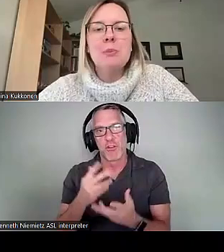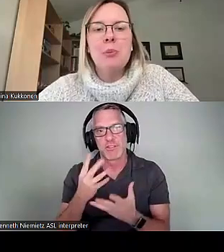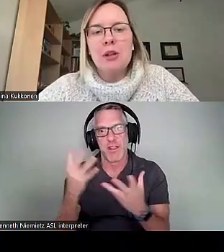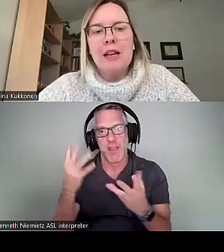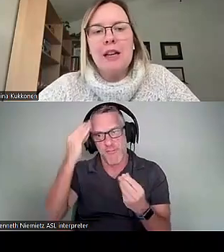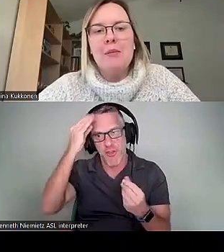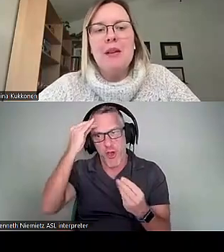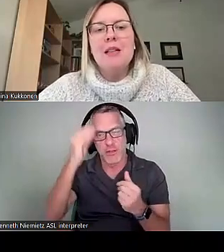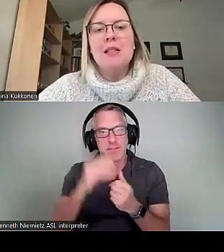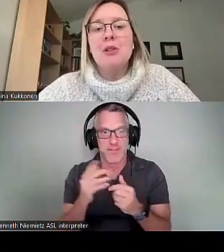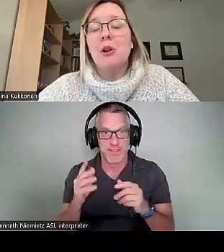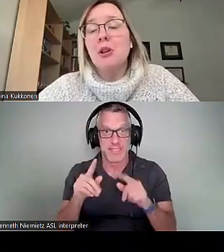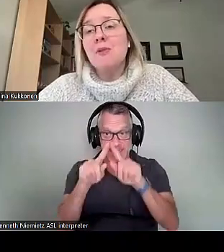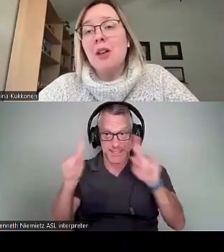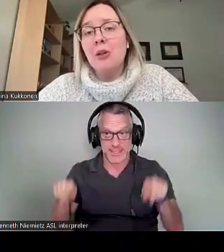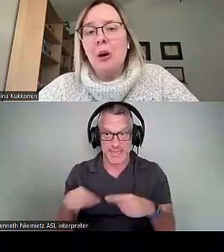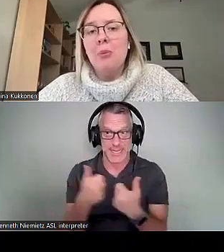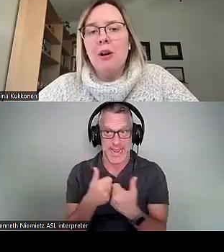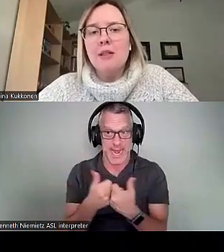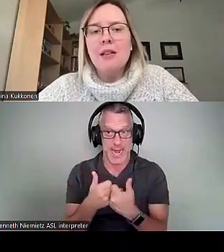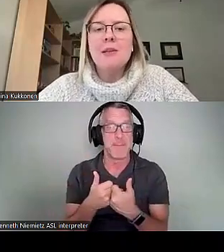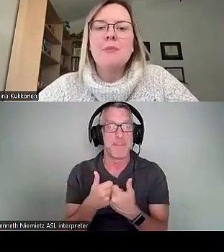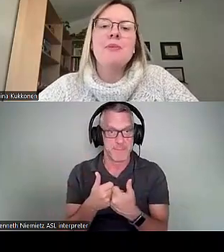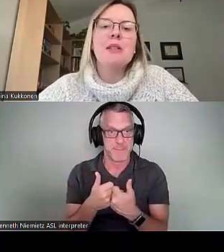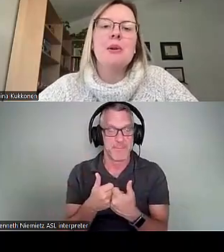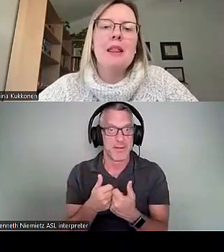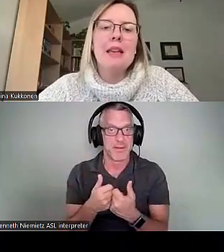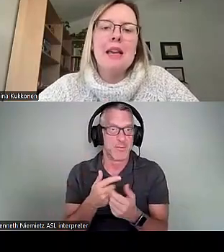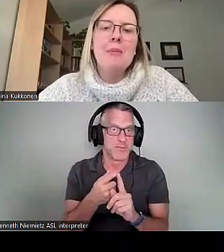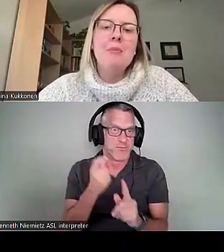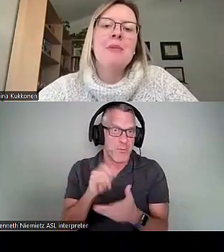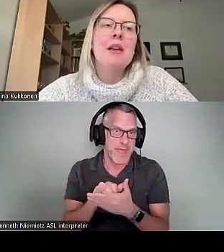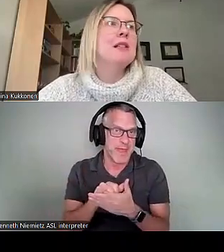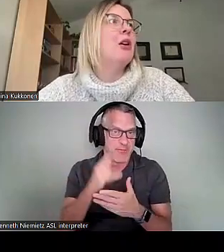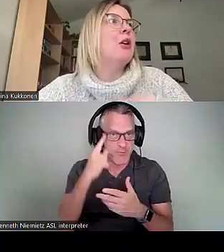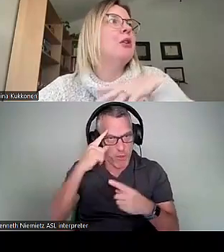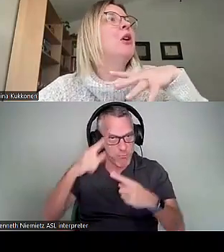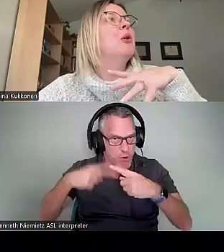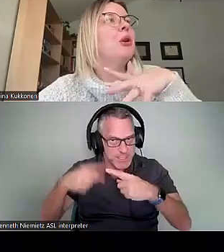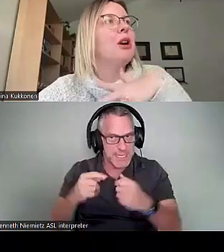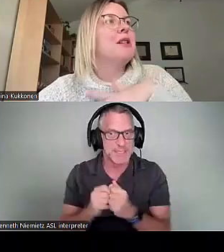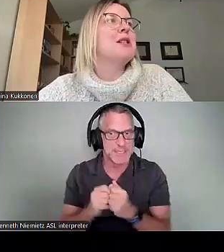This board game is the result of that thought process in the game. It's called Rural Arts